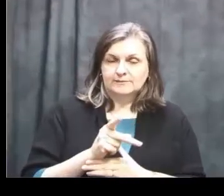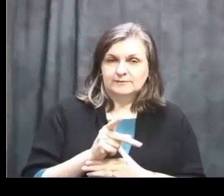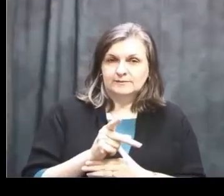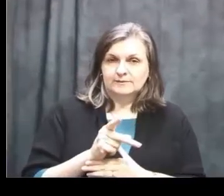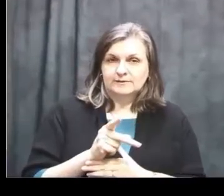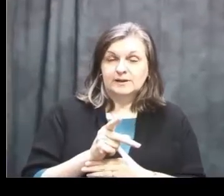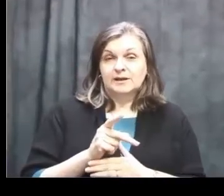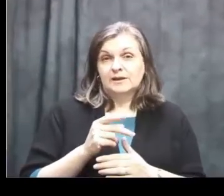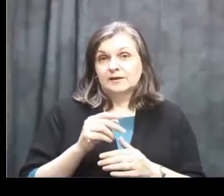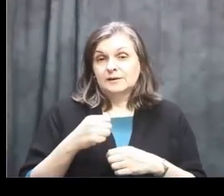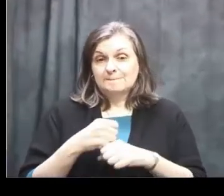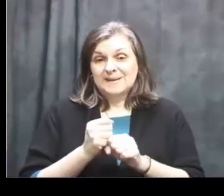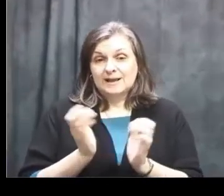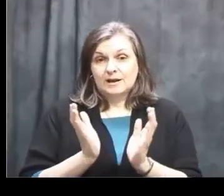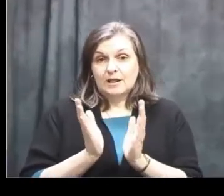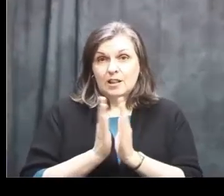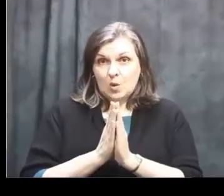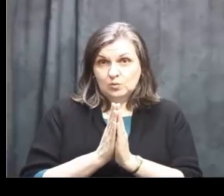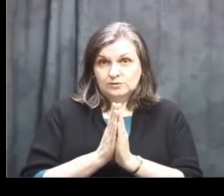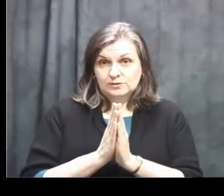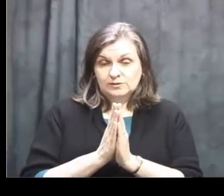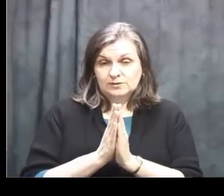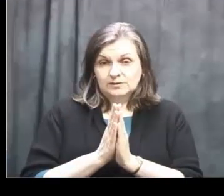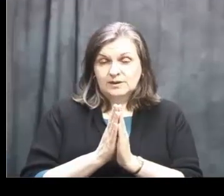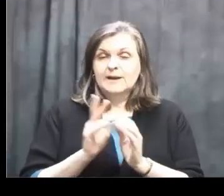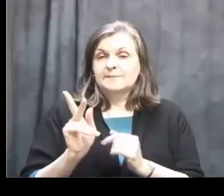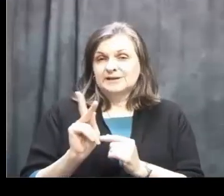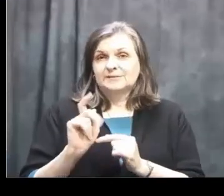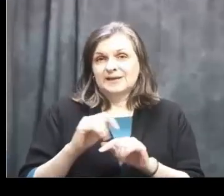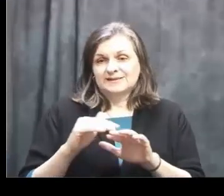we have to allow potassium to leave those guard cells again and it will! It does not want to be in